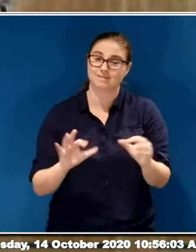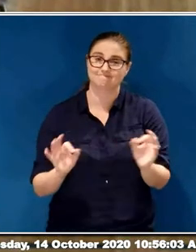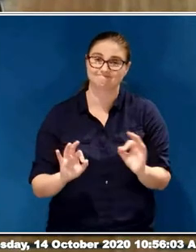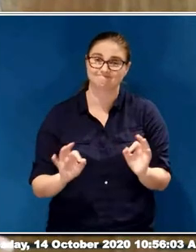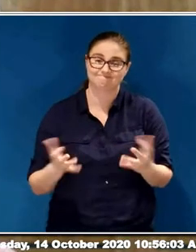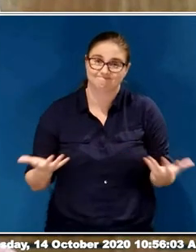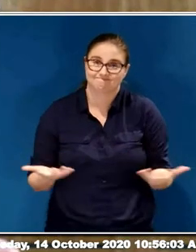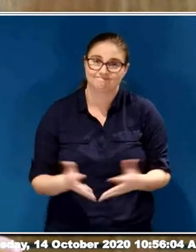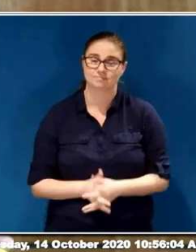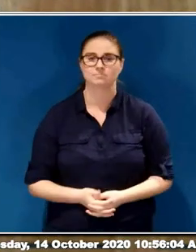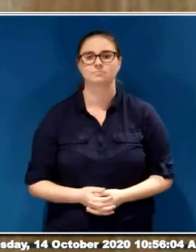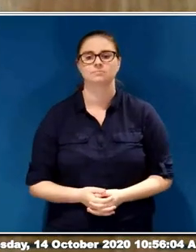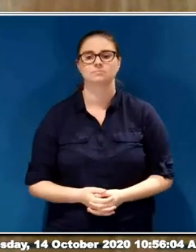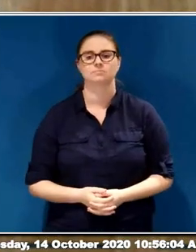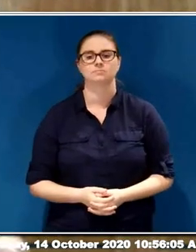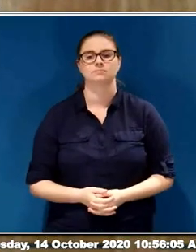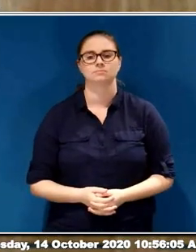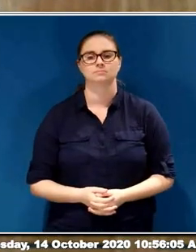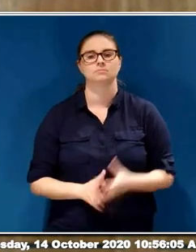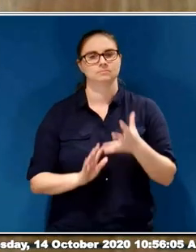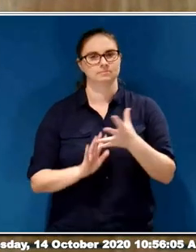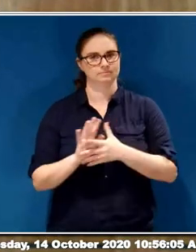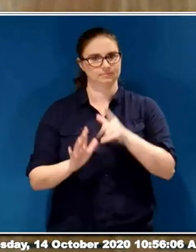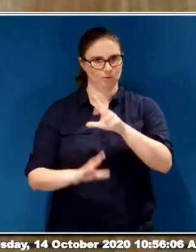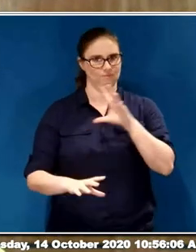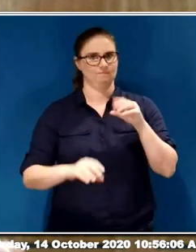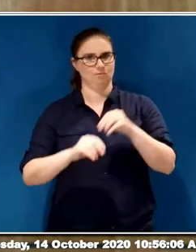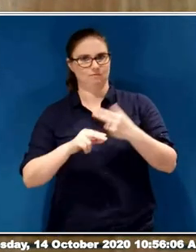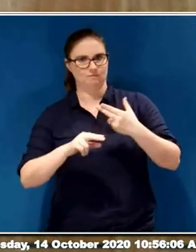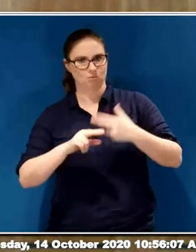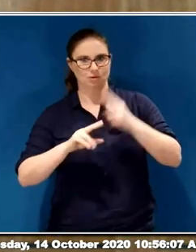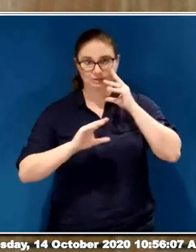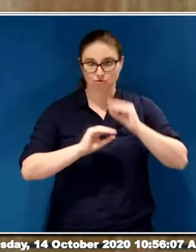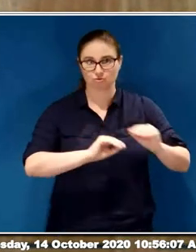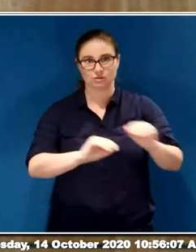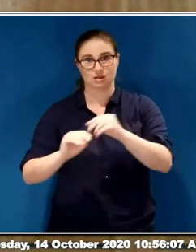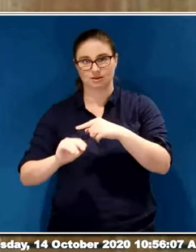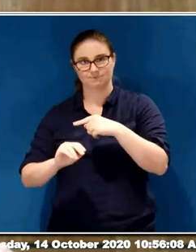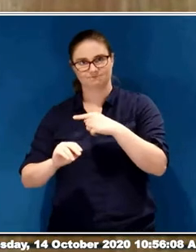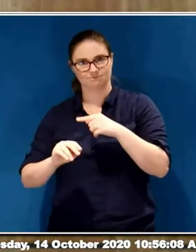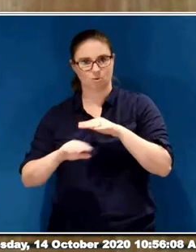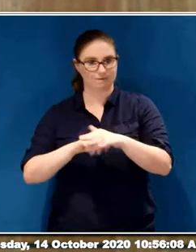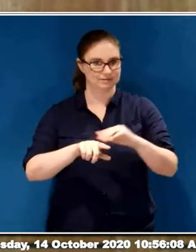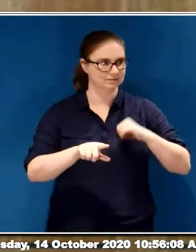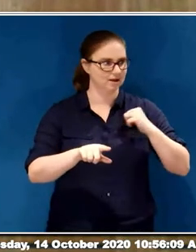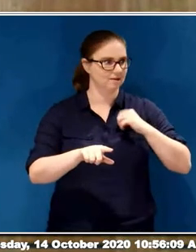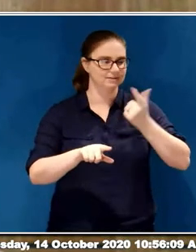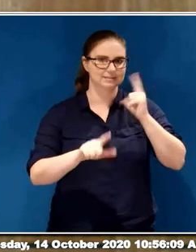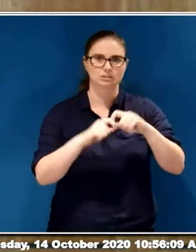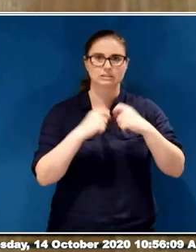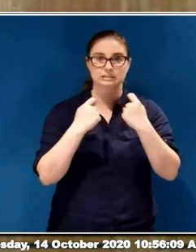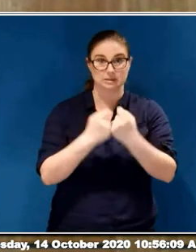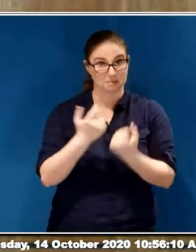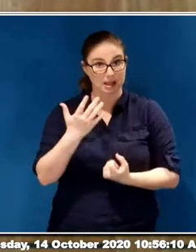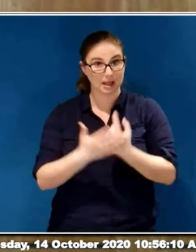Correct. And did that occur? No, it did not. Did a meeting occur, you were able to cause a meeting